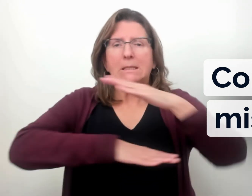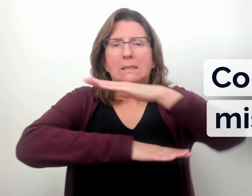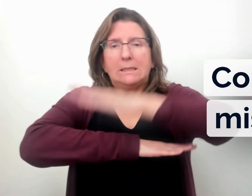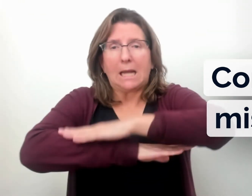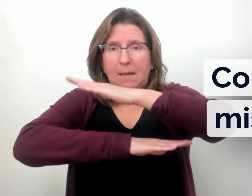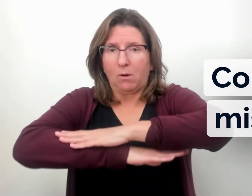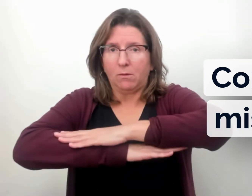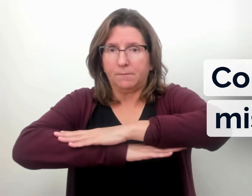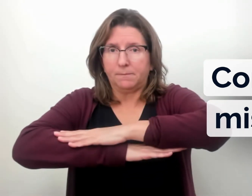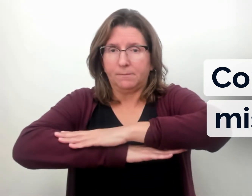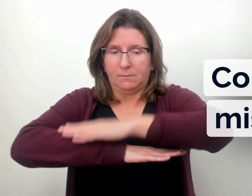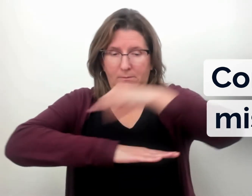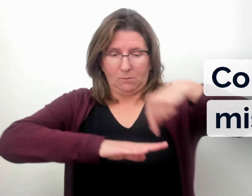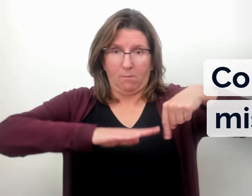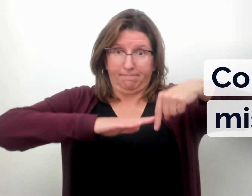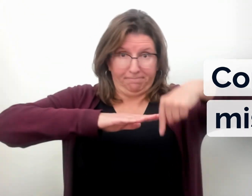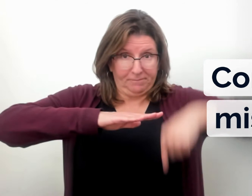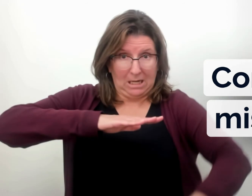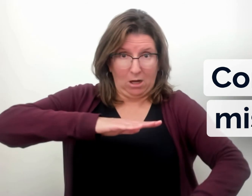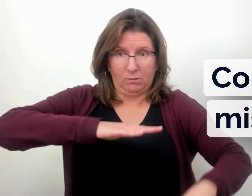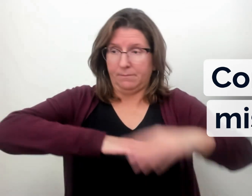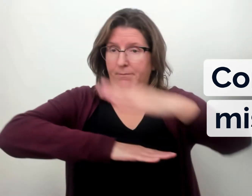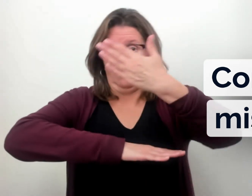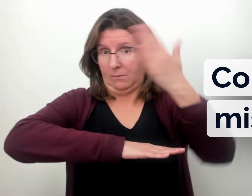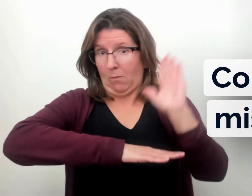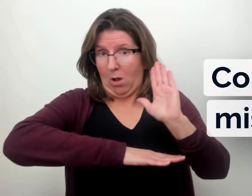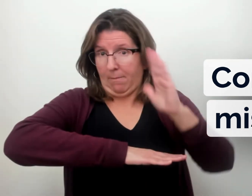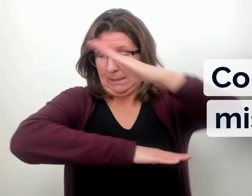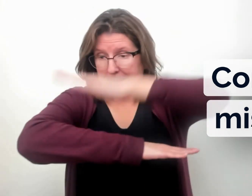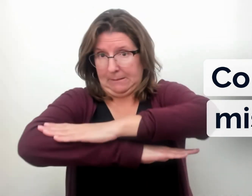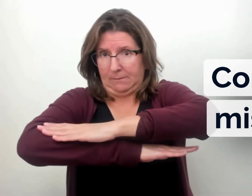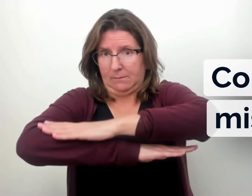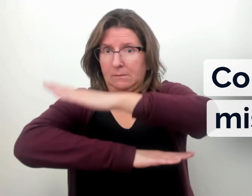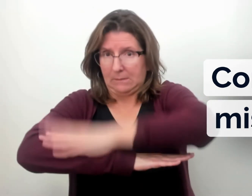TABLE The palm orientation for both hands is down.